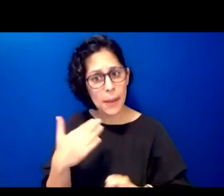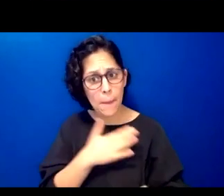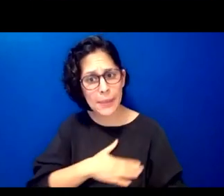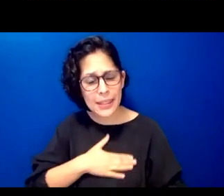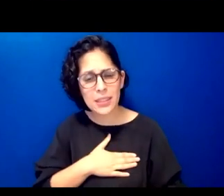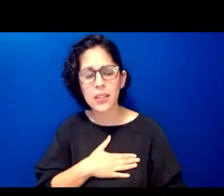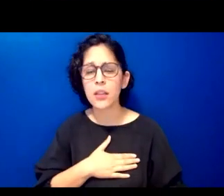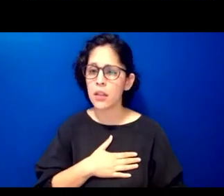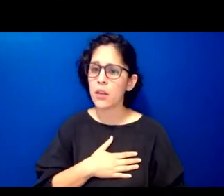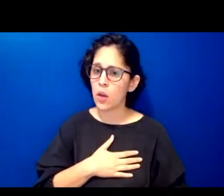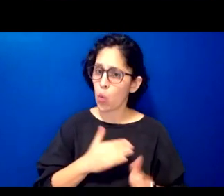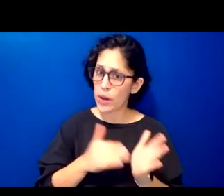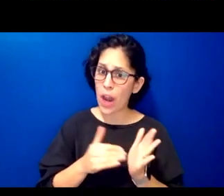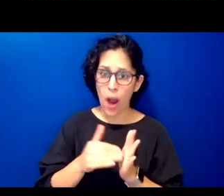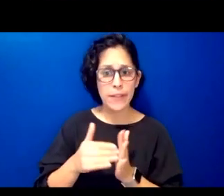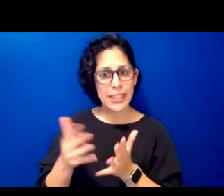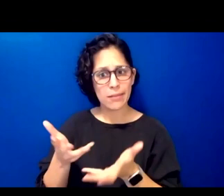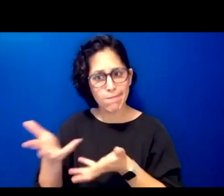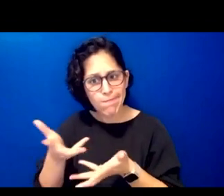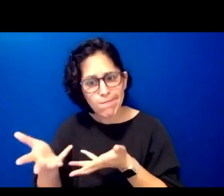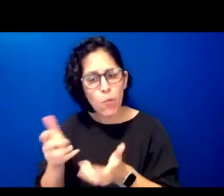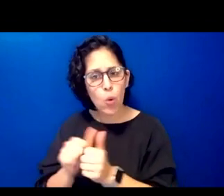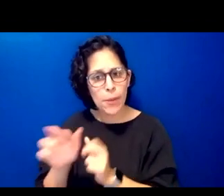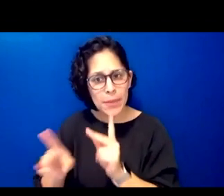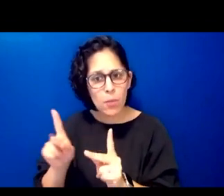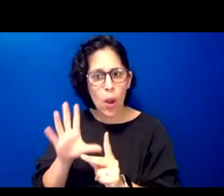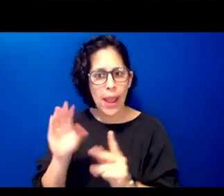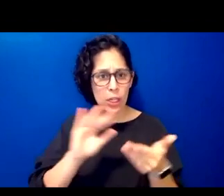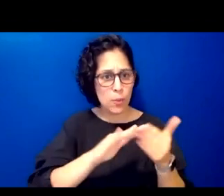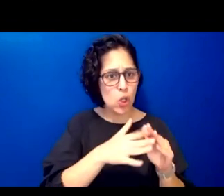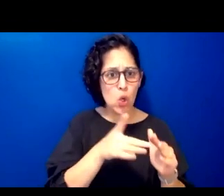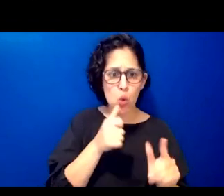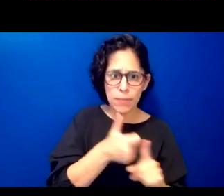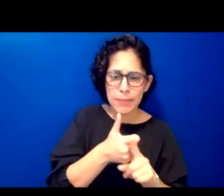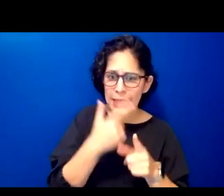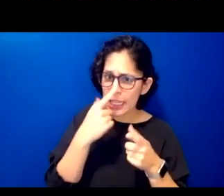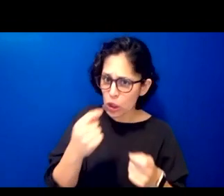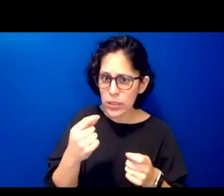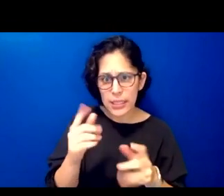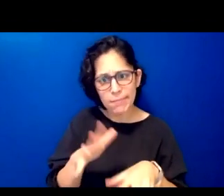and communities that are interested in doing something with rosetta stone or also considering